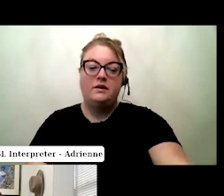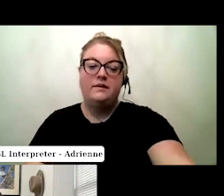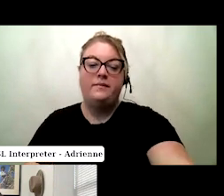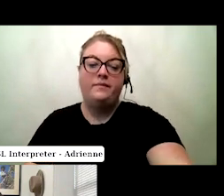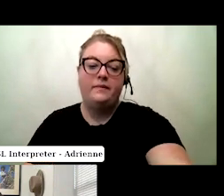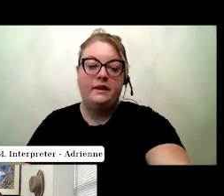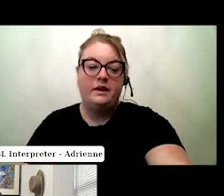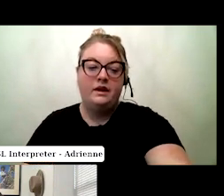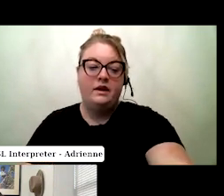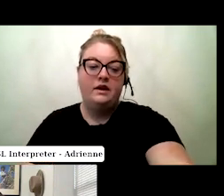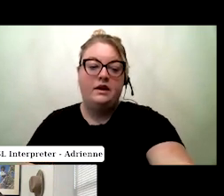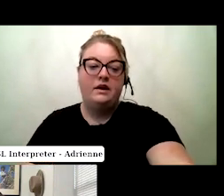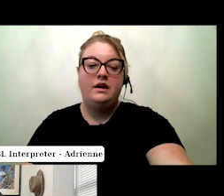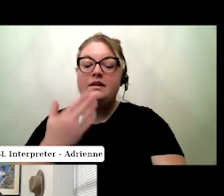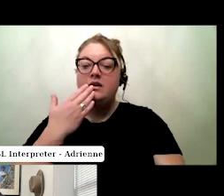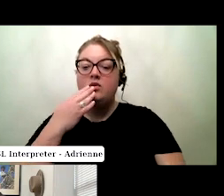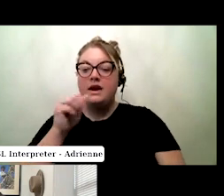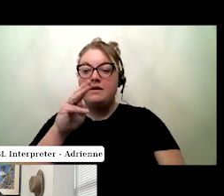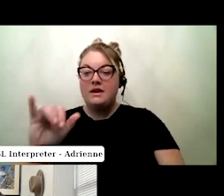Thank you, Amy, and thank you to everyone who's joining us today.